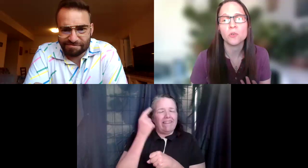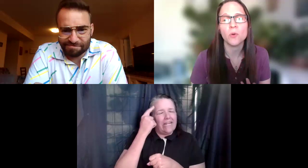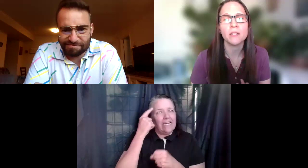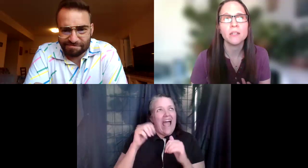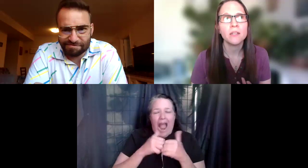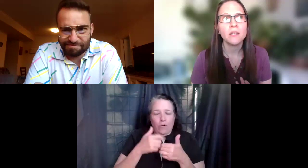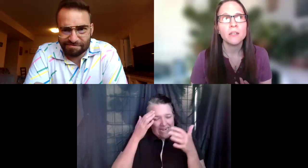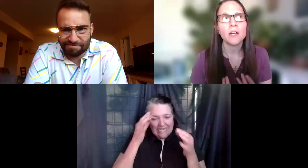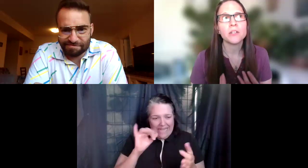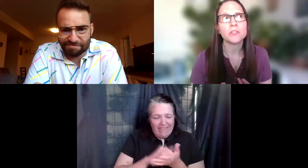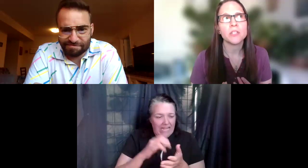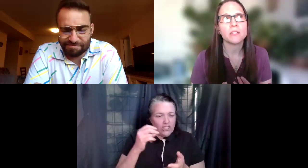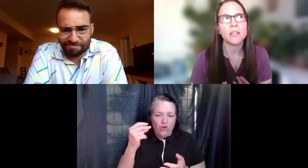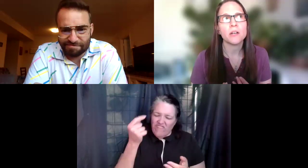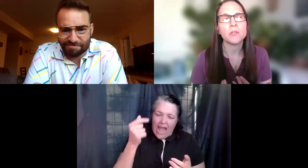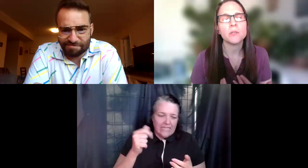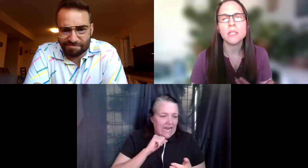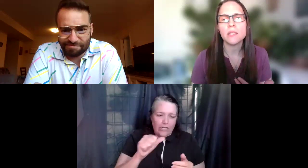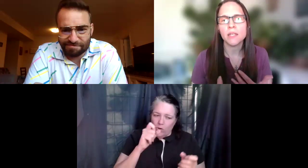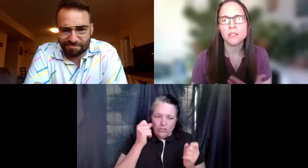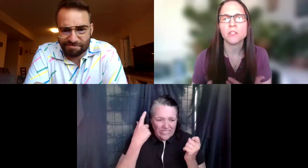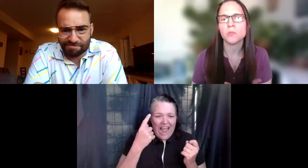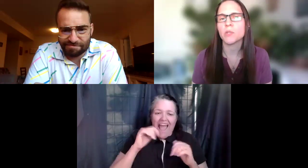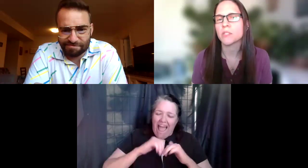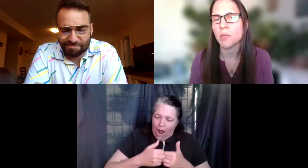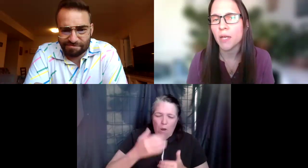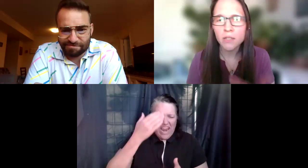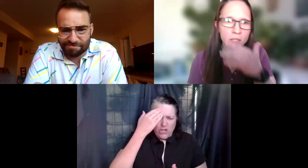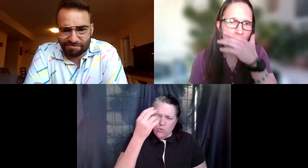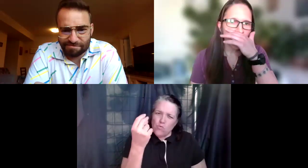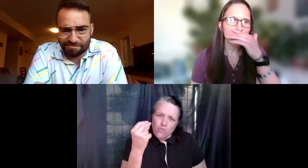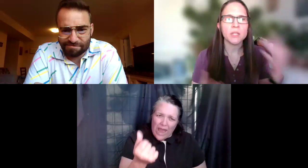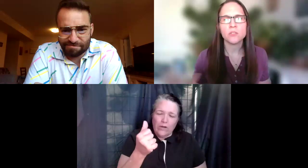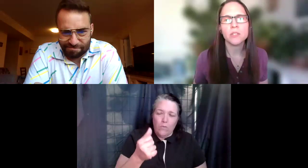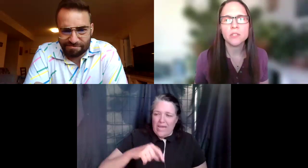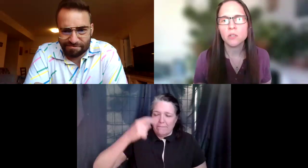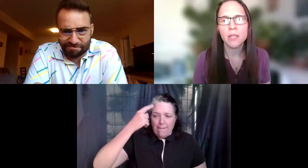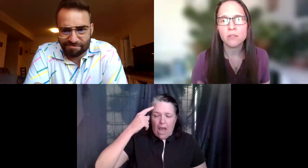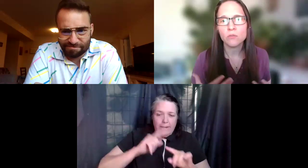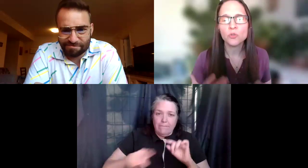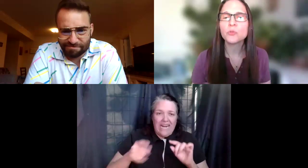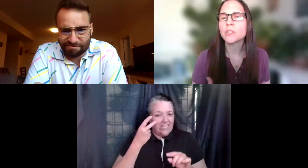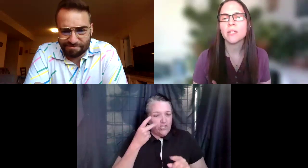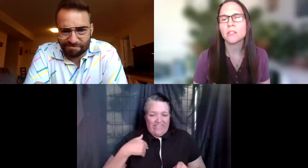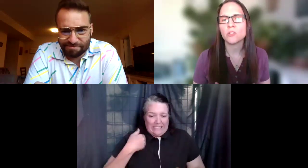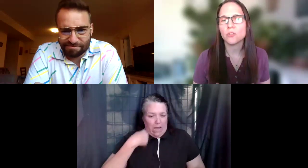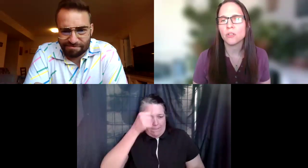I still don't quite understand how immediate that decision was in my mind but I saw this young man truly ready to start